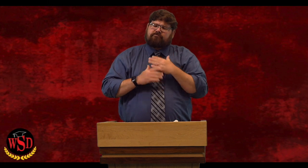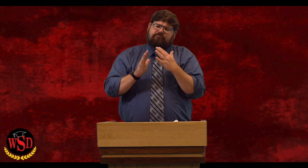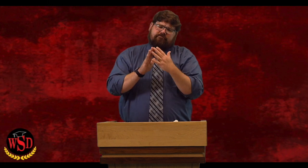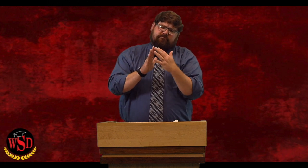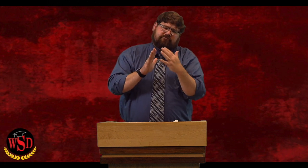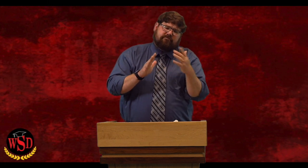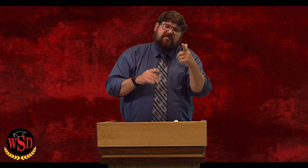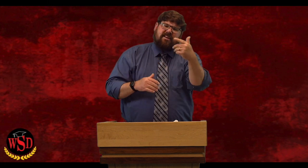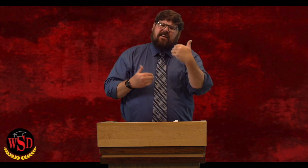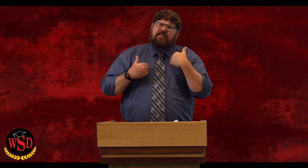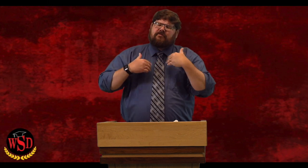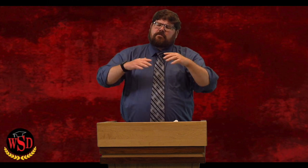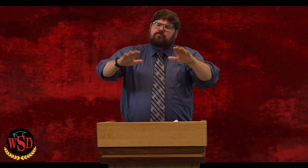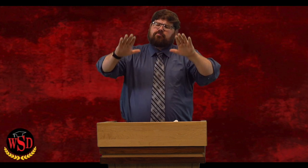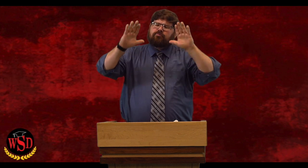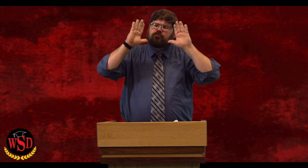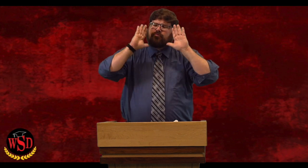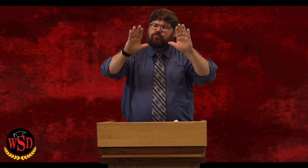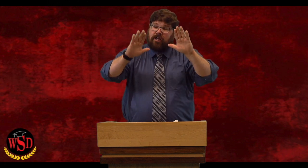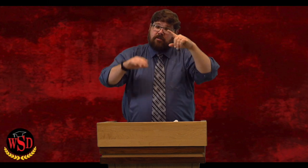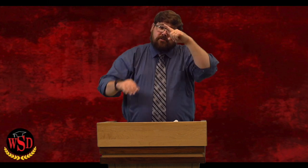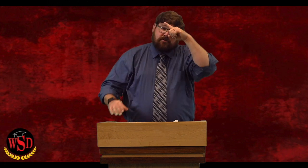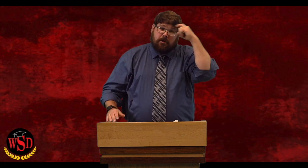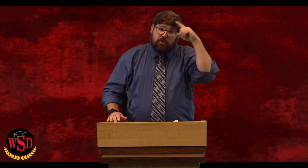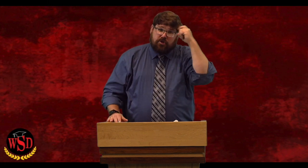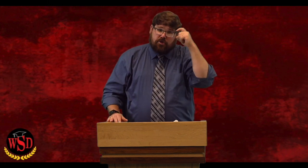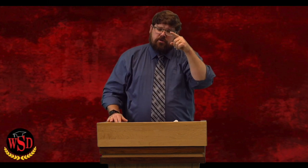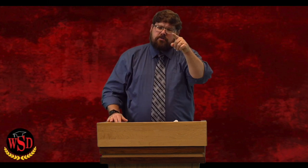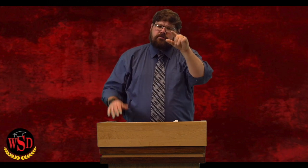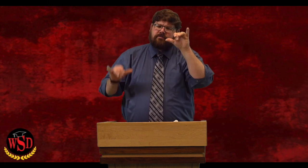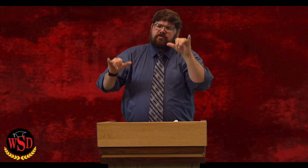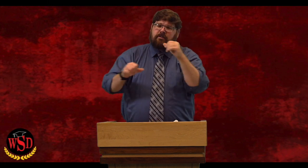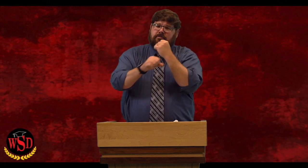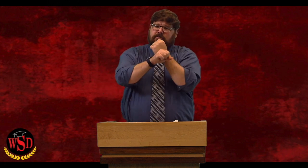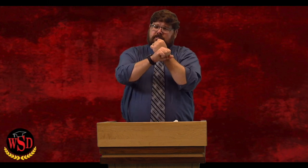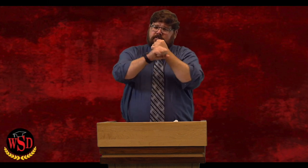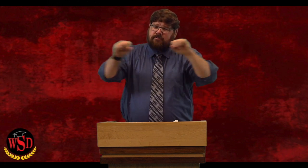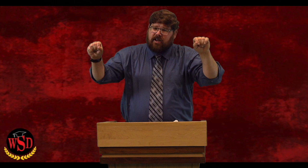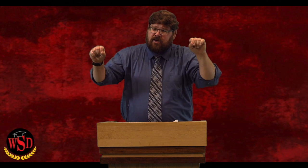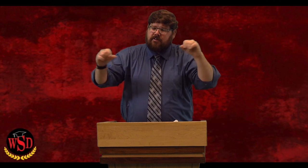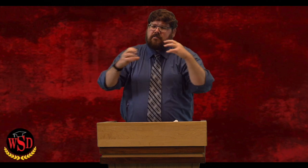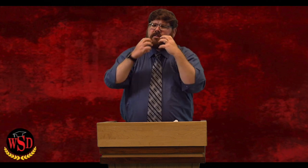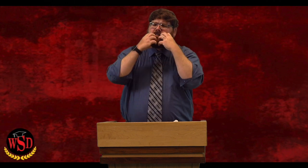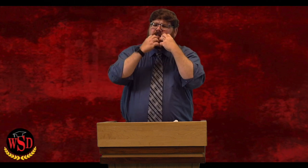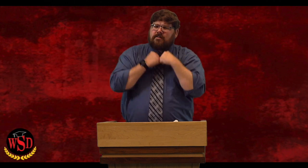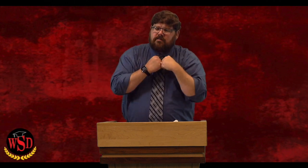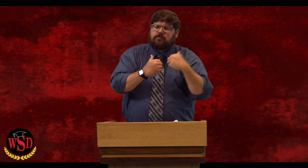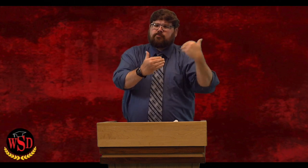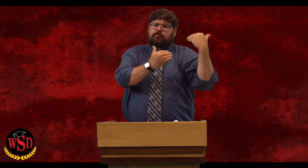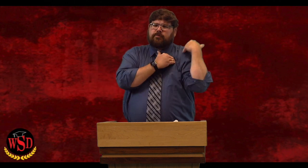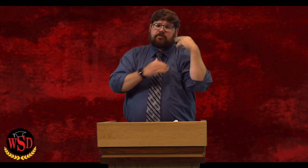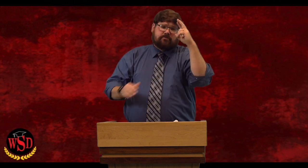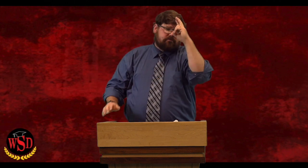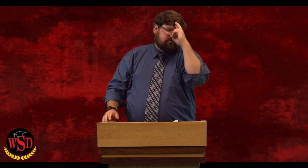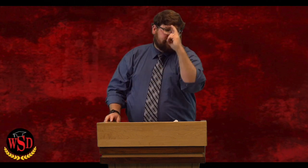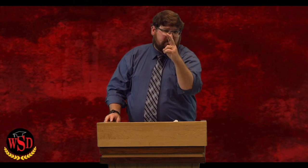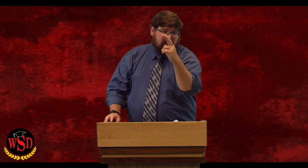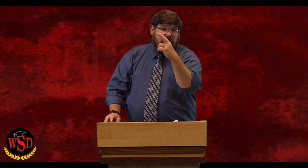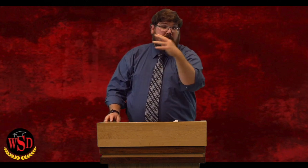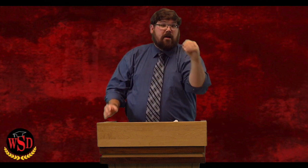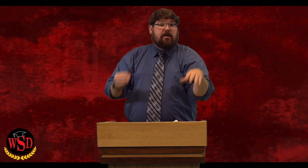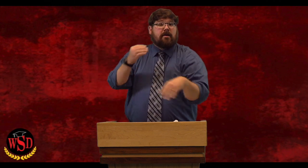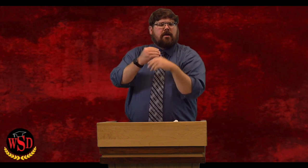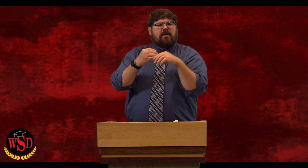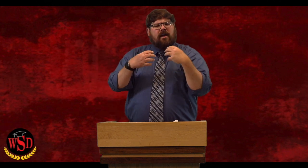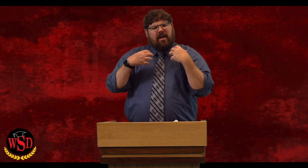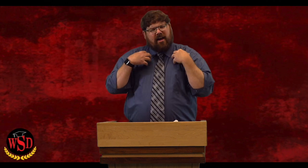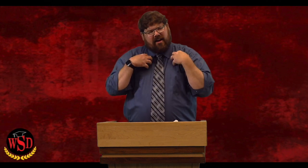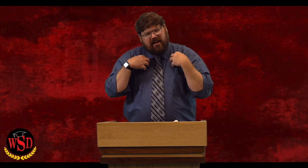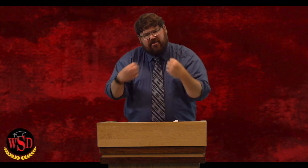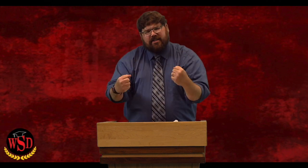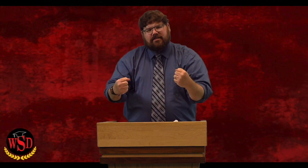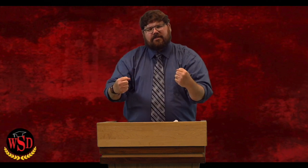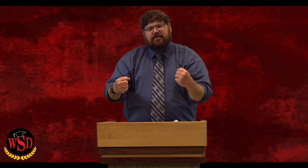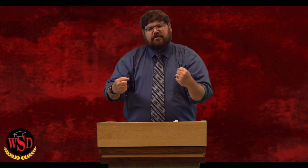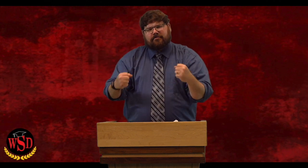Enjoy, have a great Summer, stay safe, caring, responsible, and respectful, as well as healthy.